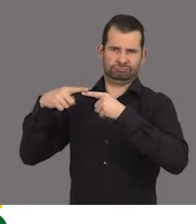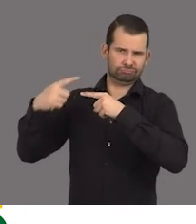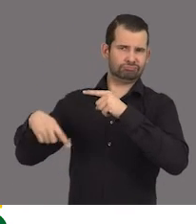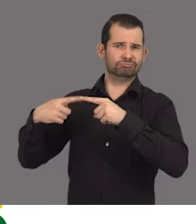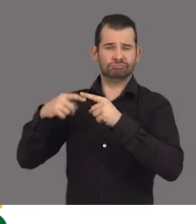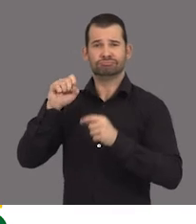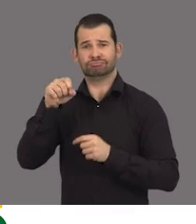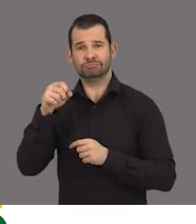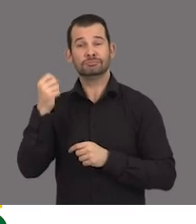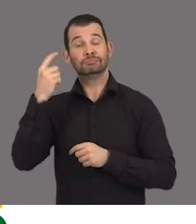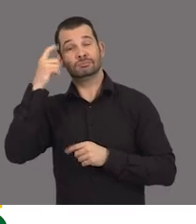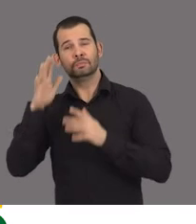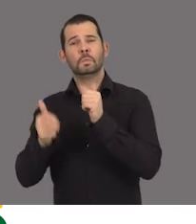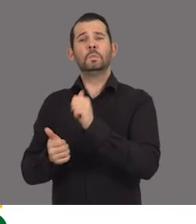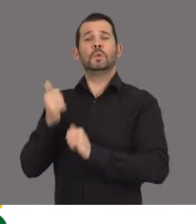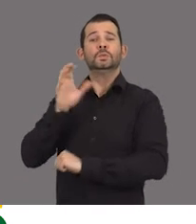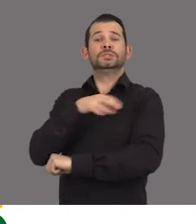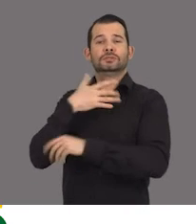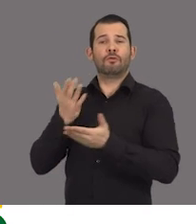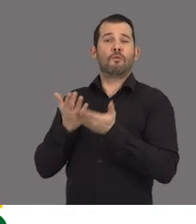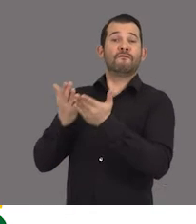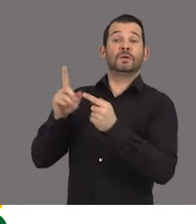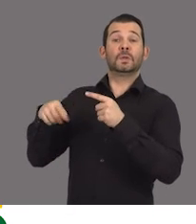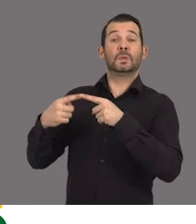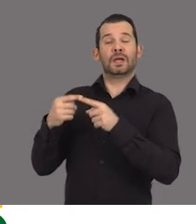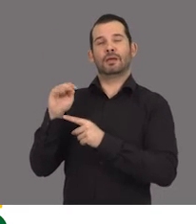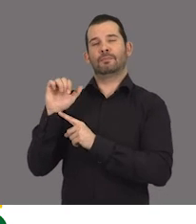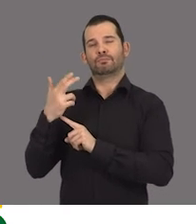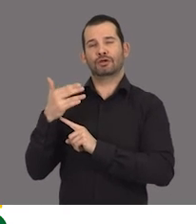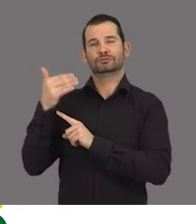However, most clinics are offered in March and April.